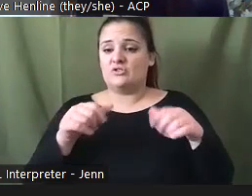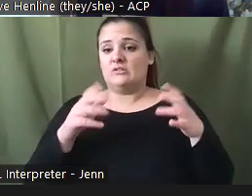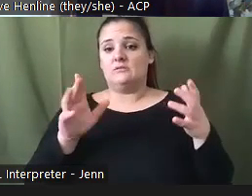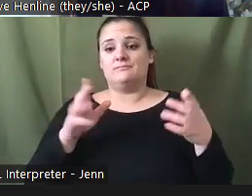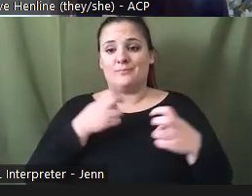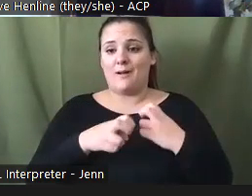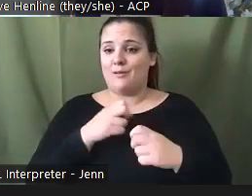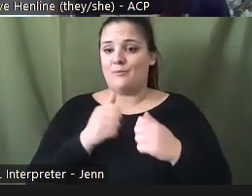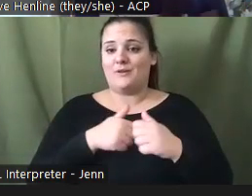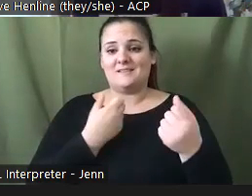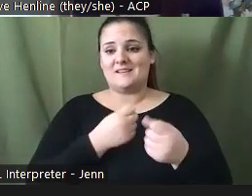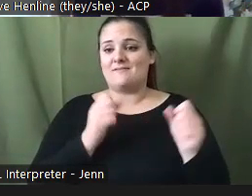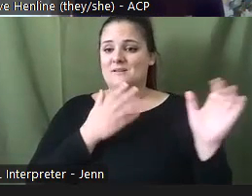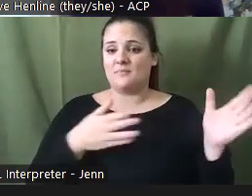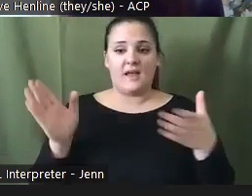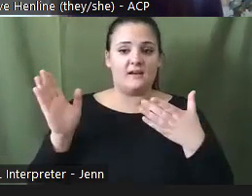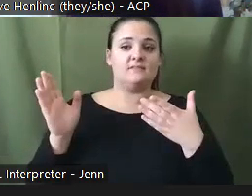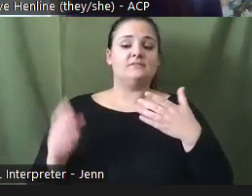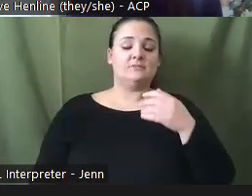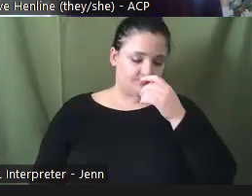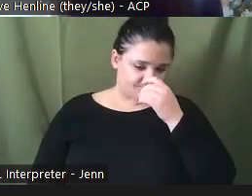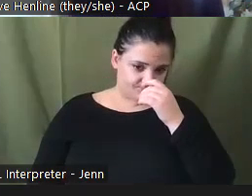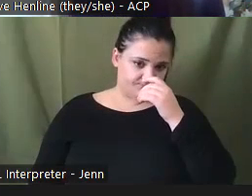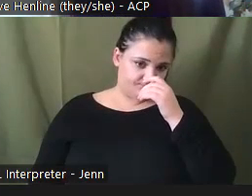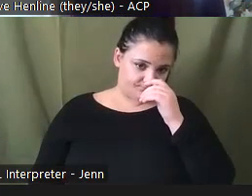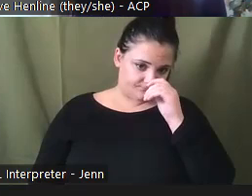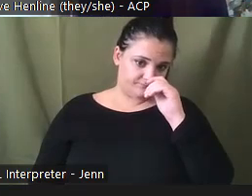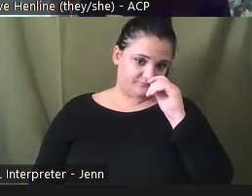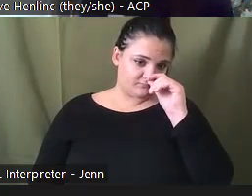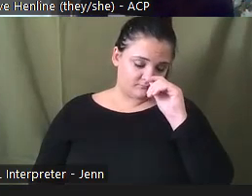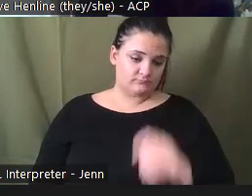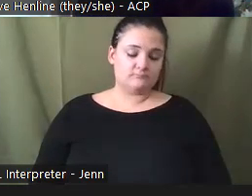plan and a way for an actual address to be discovered by the general public.